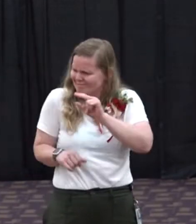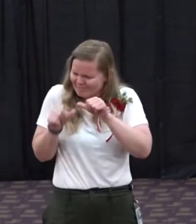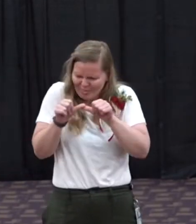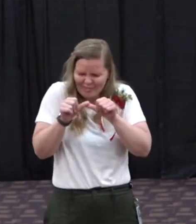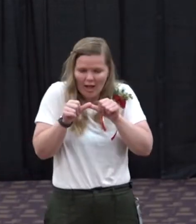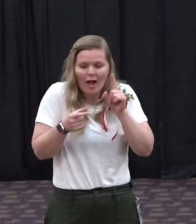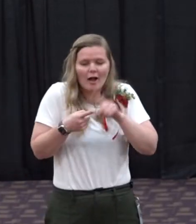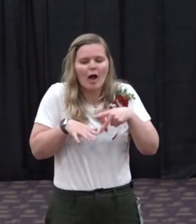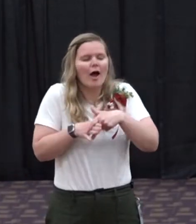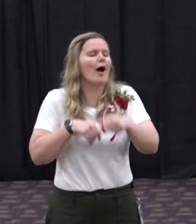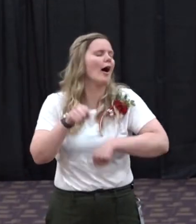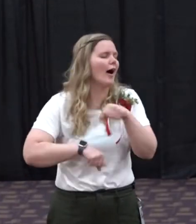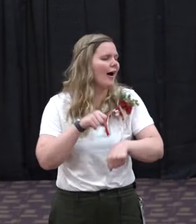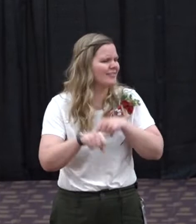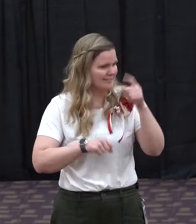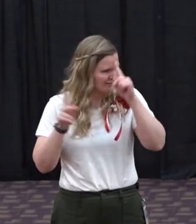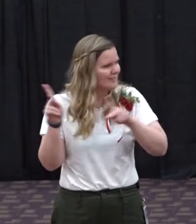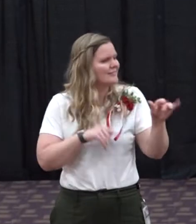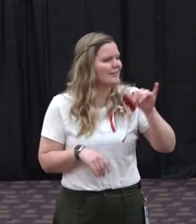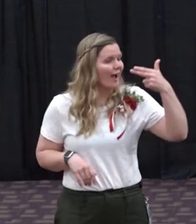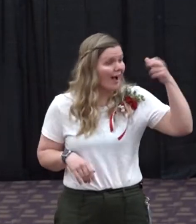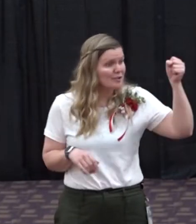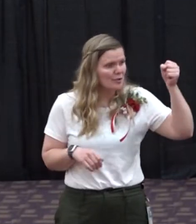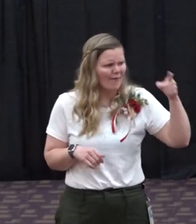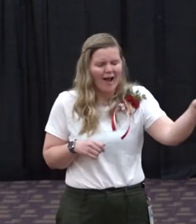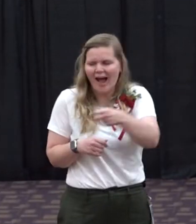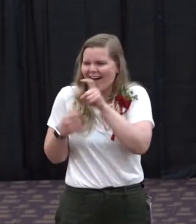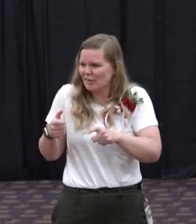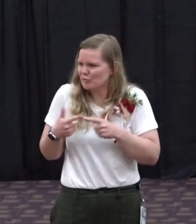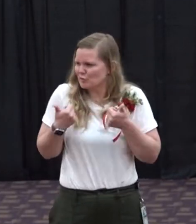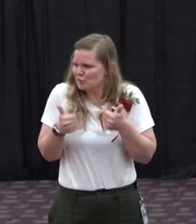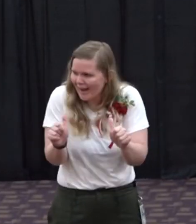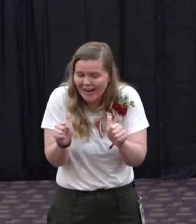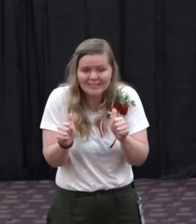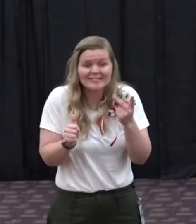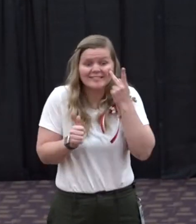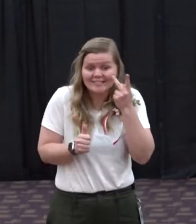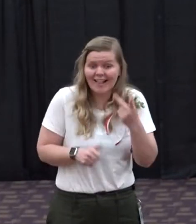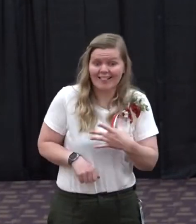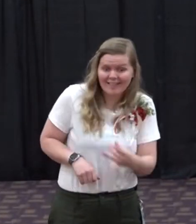You were frustrated. But you never gave up, and you learned. This is the same thing for high school.